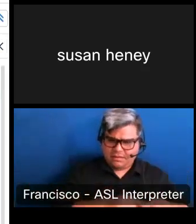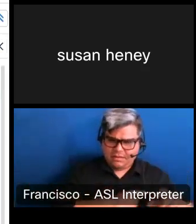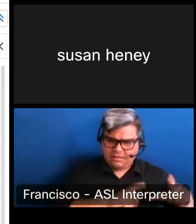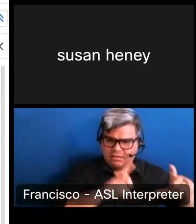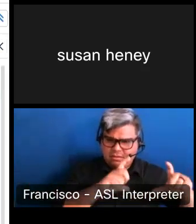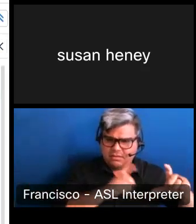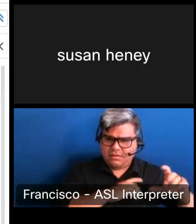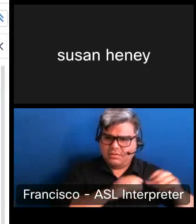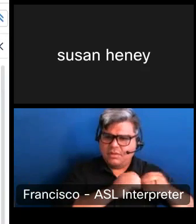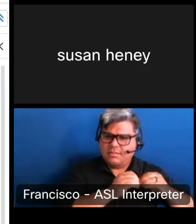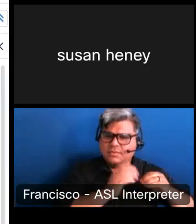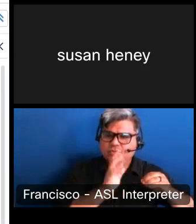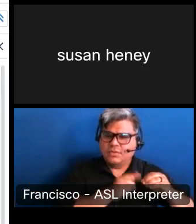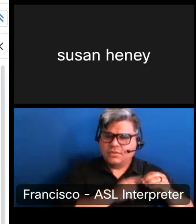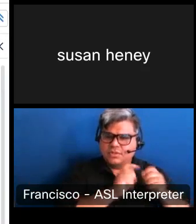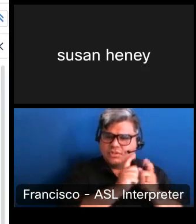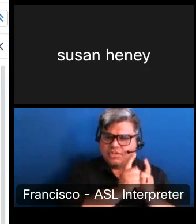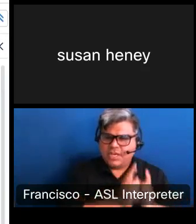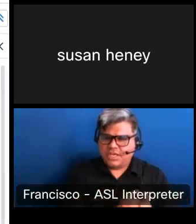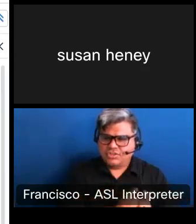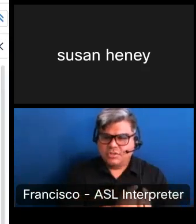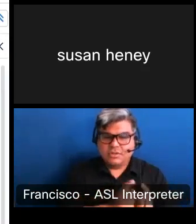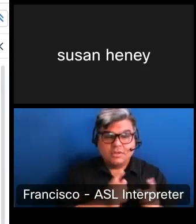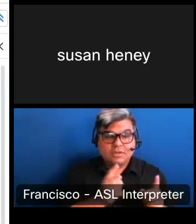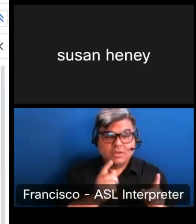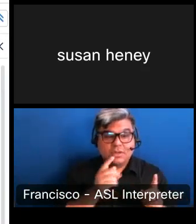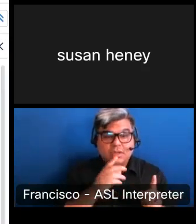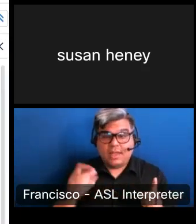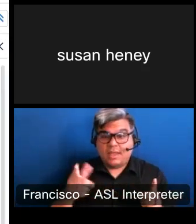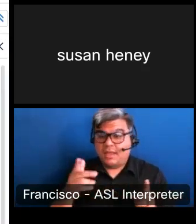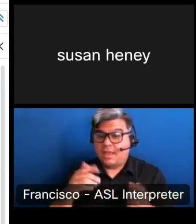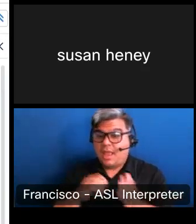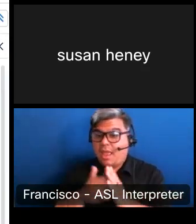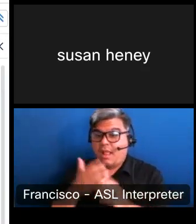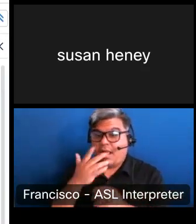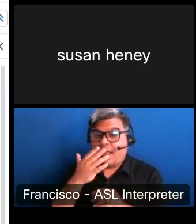and also how the colors on the map are going to update. I want to demonstrate this twice,